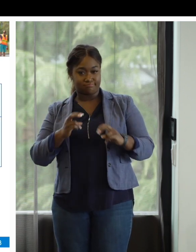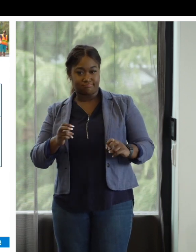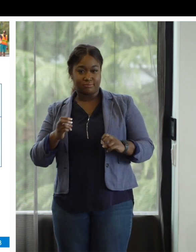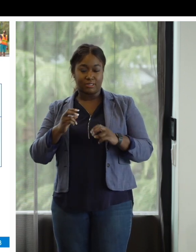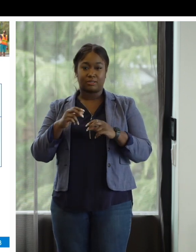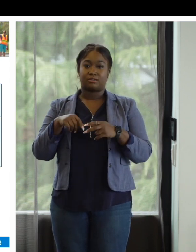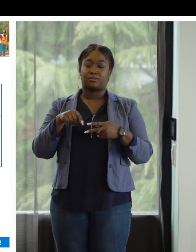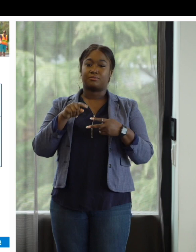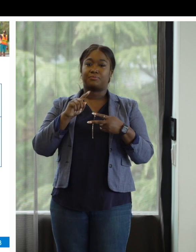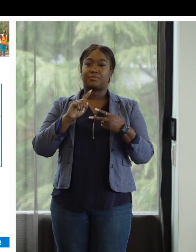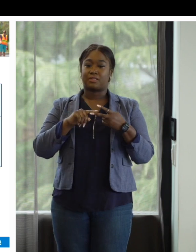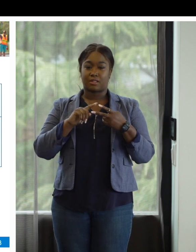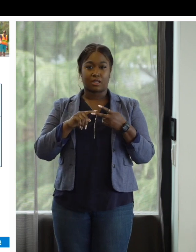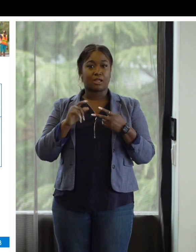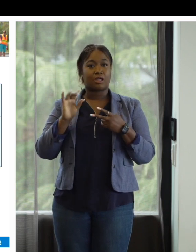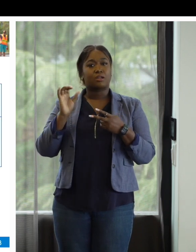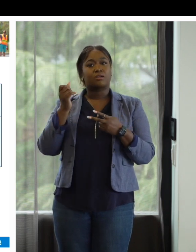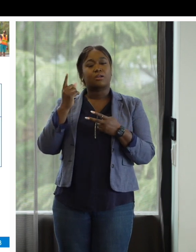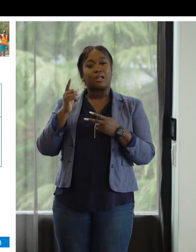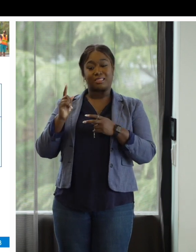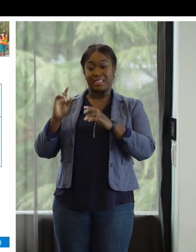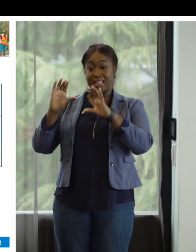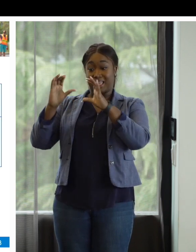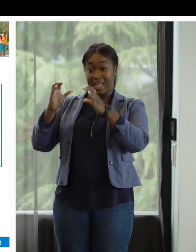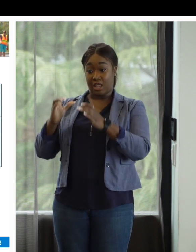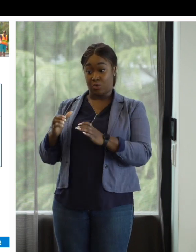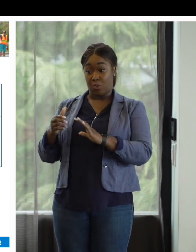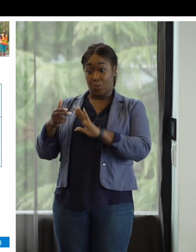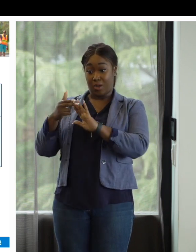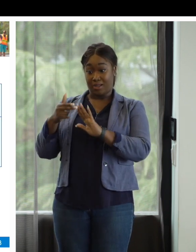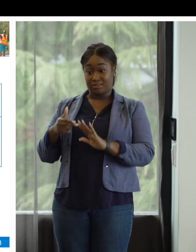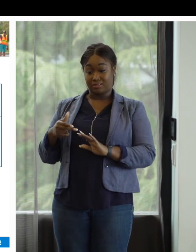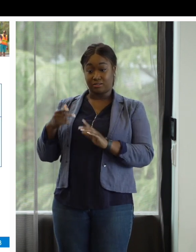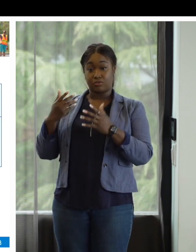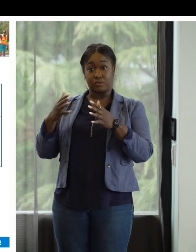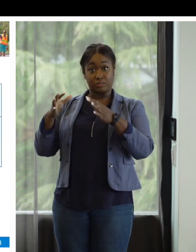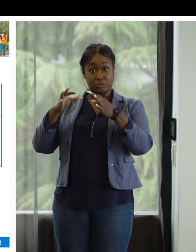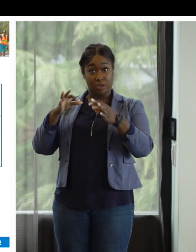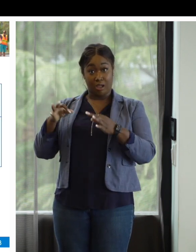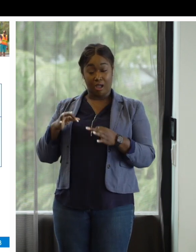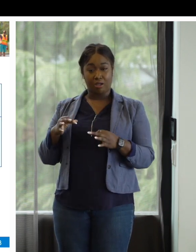that we described there we did a survey of standards that